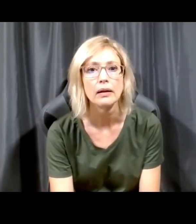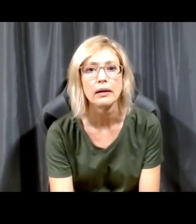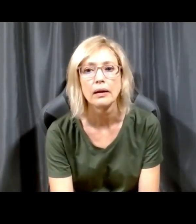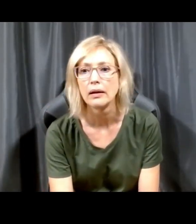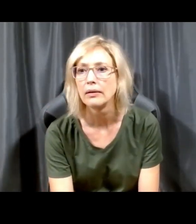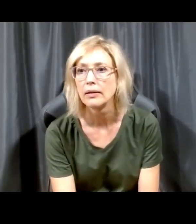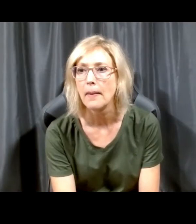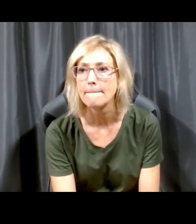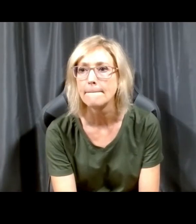No questions?